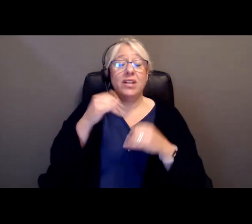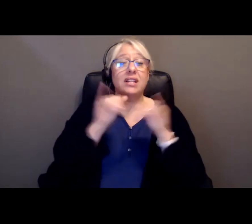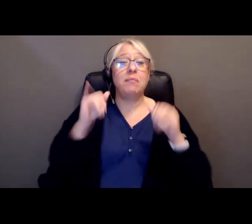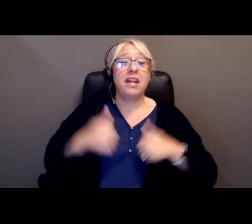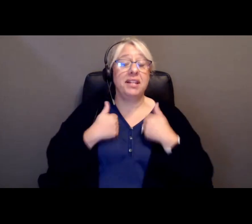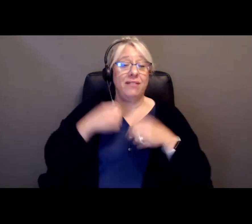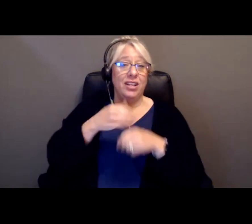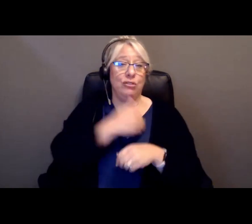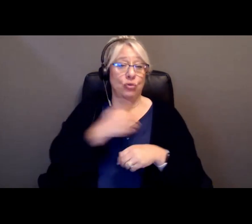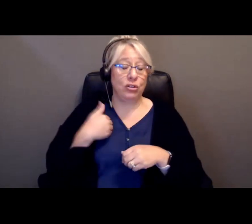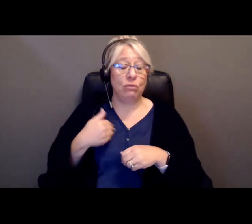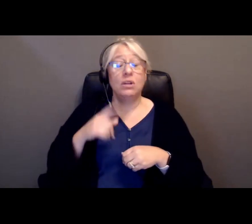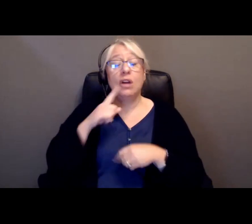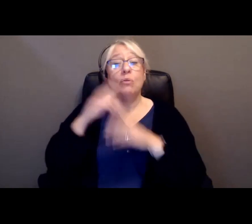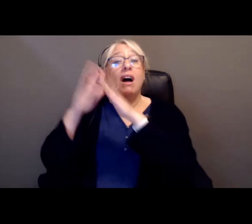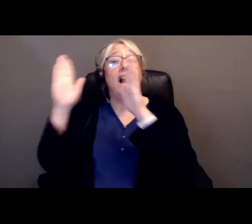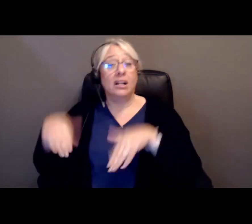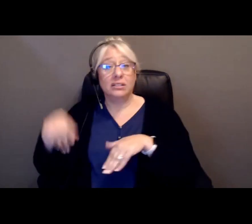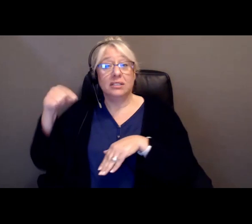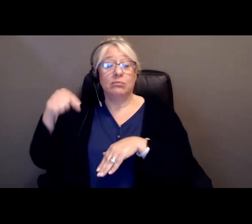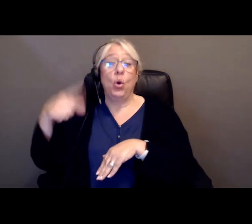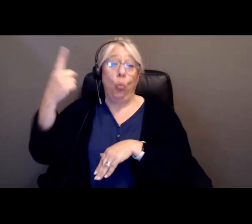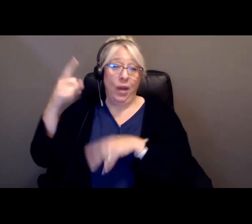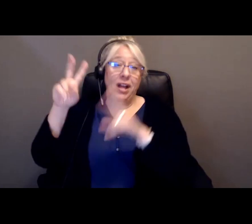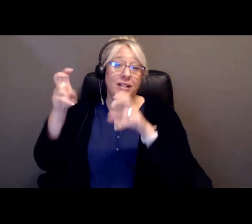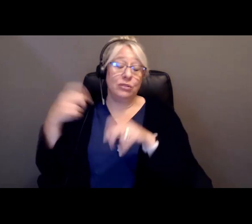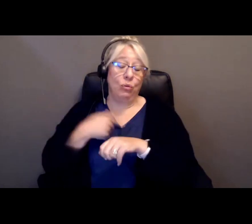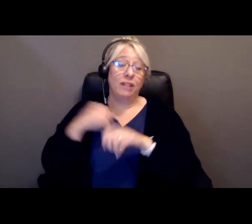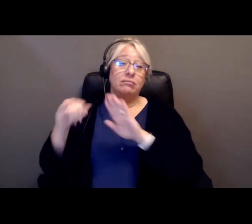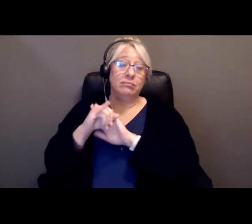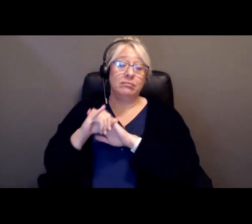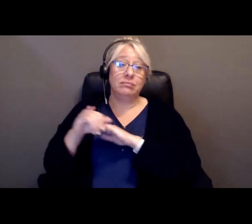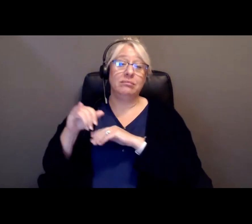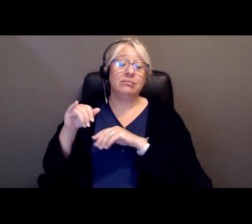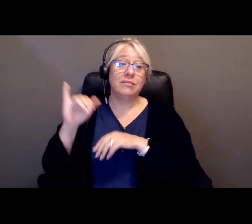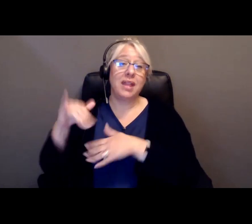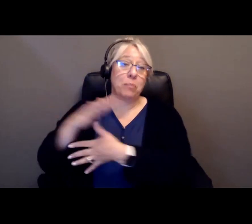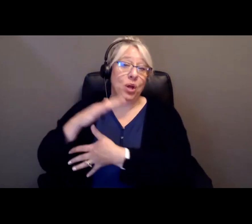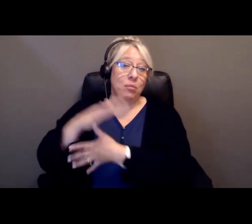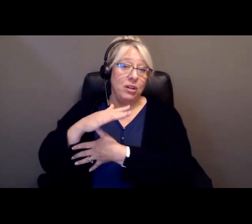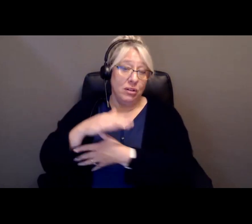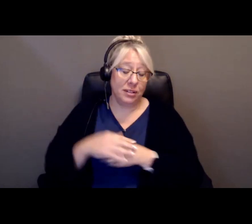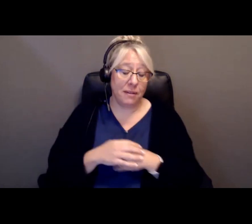housing has certainly been one of the issues that we've identified as primary. And in the mental